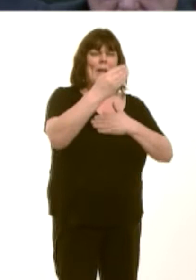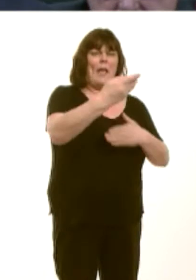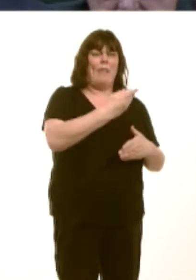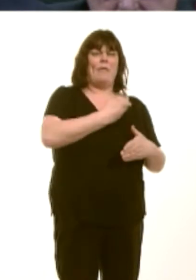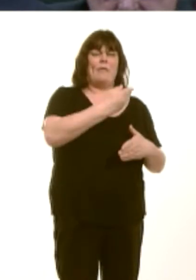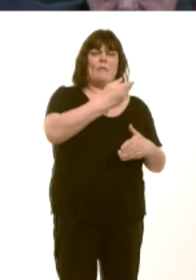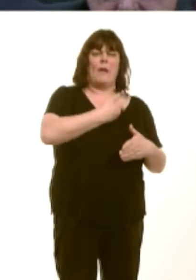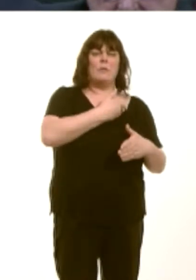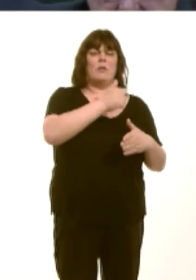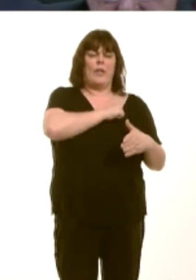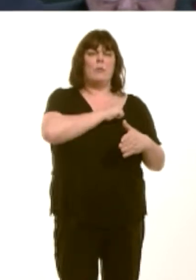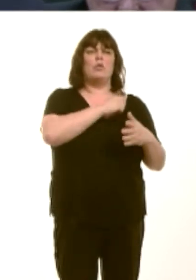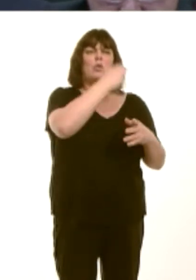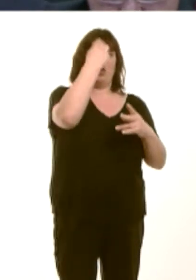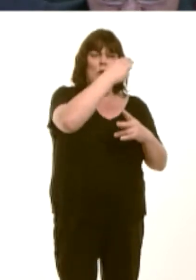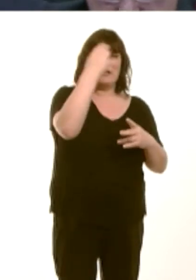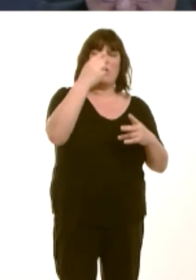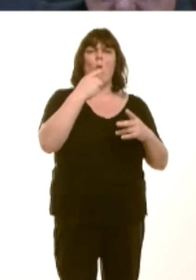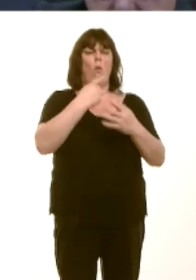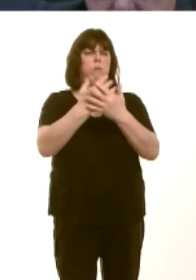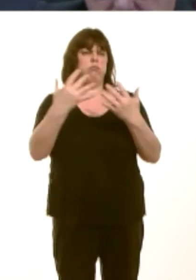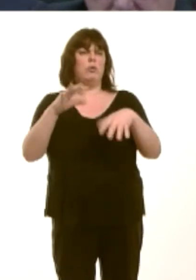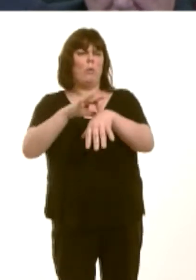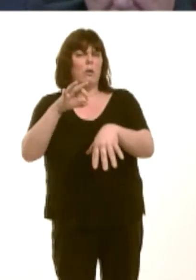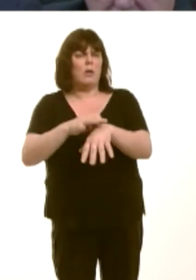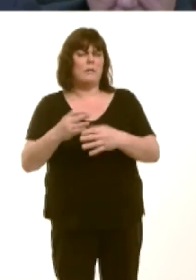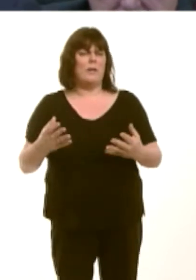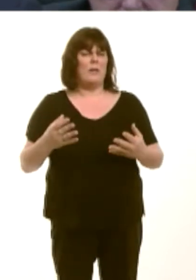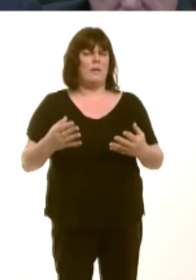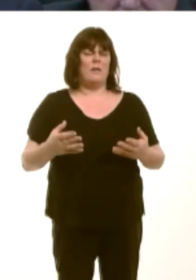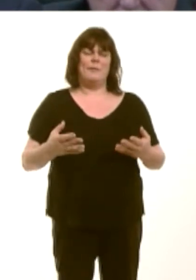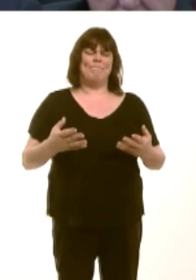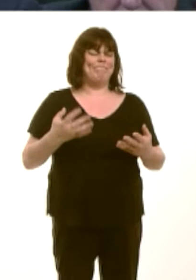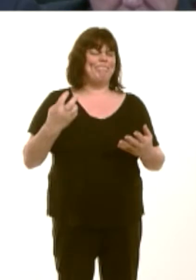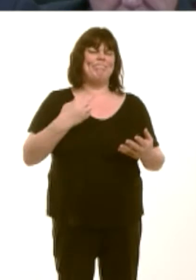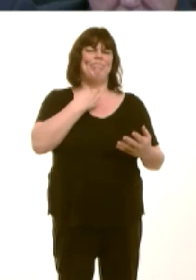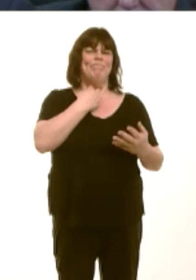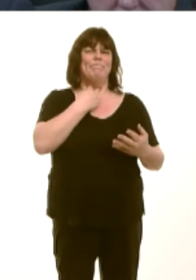They are eye-watering figures, and given the scale of the NHS, regrettably there will always be some poor practice.